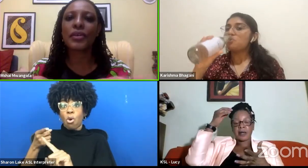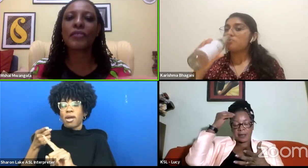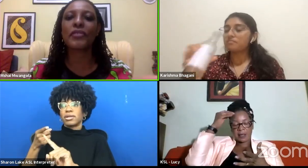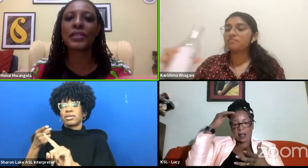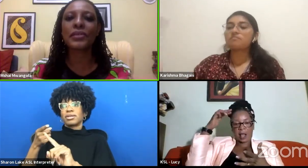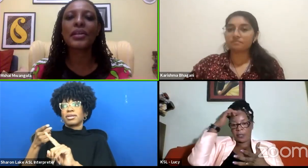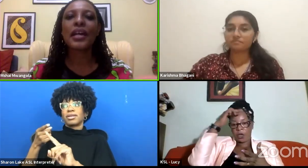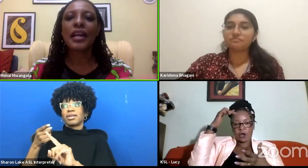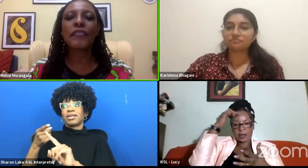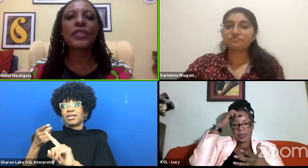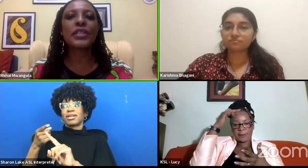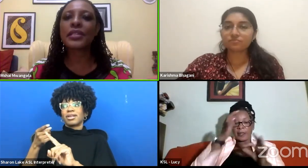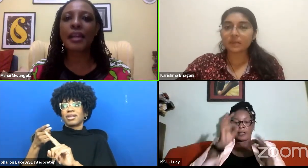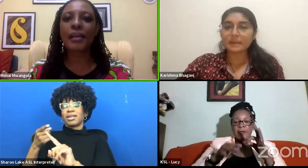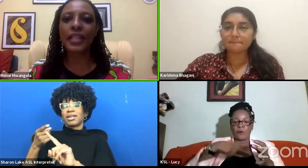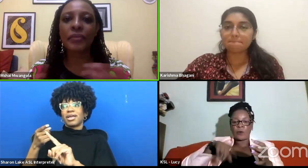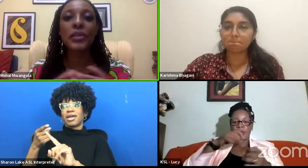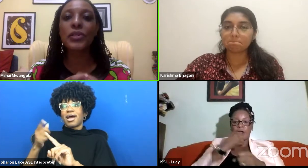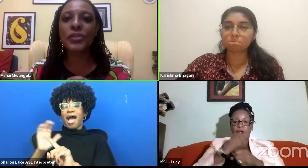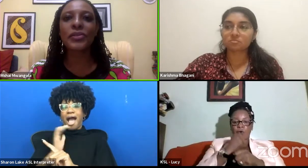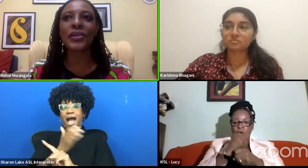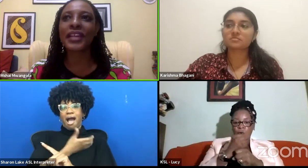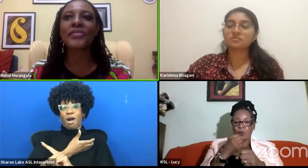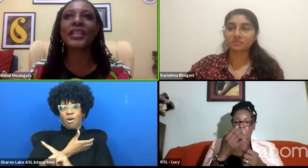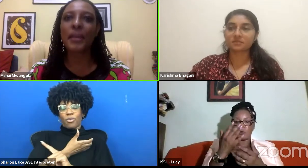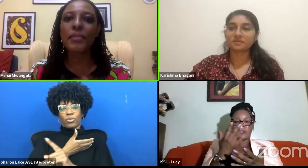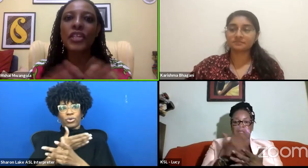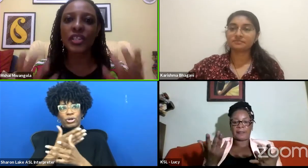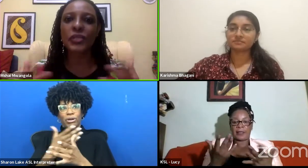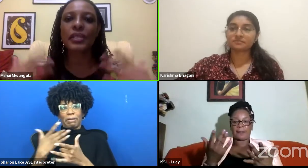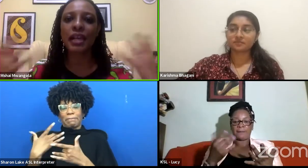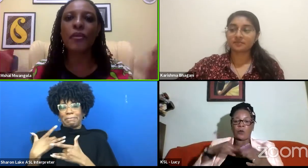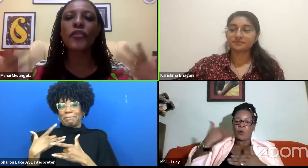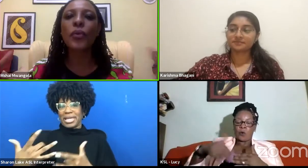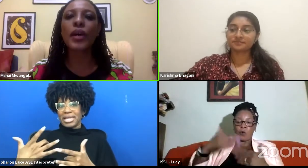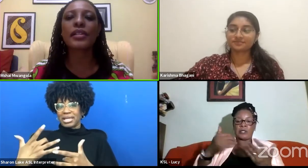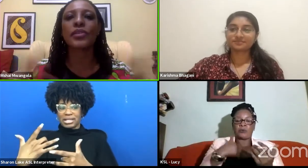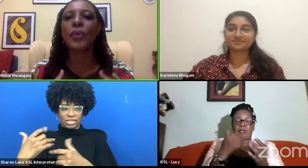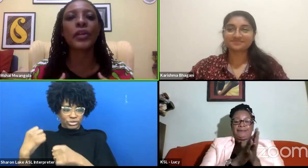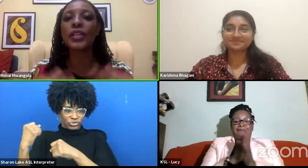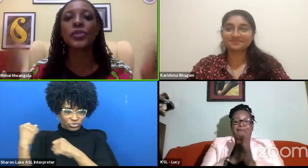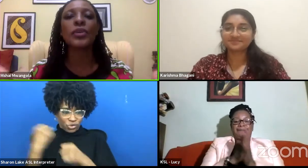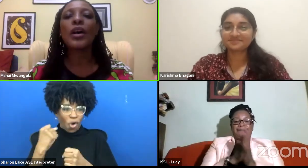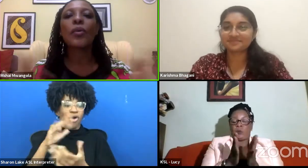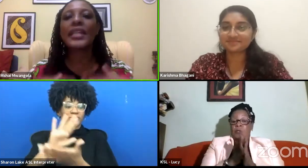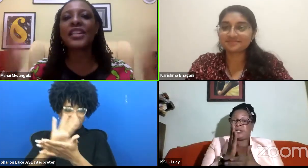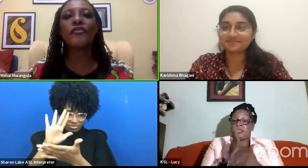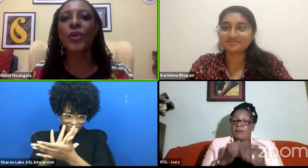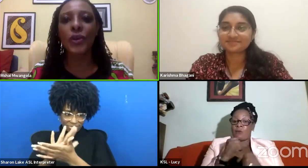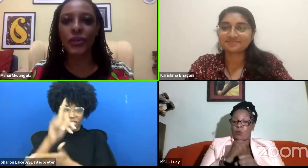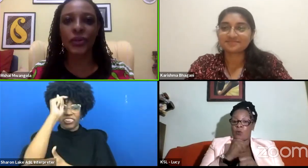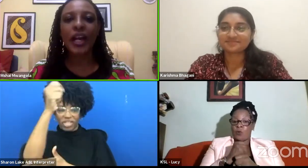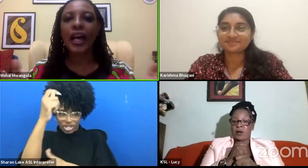if we do somebody and we used to get really ambitious with some of the works, we're gonna do "Waiting for Godot"